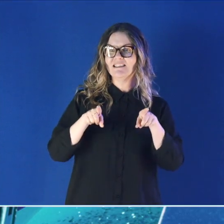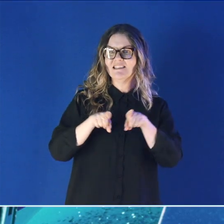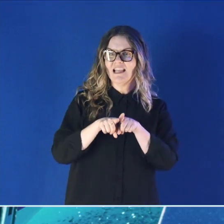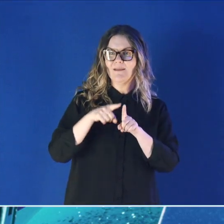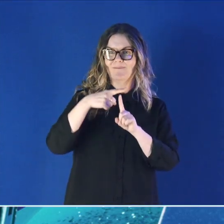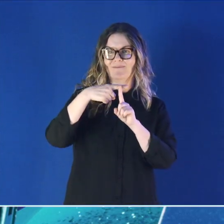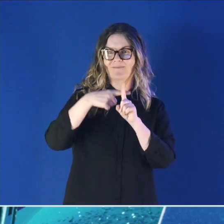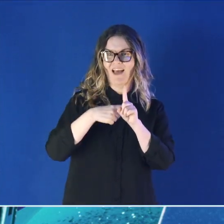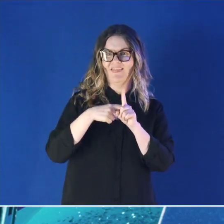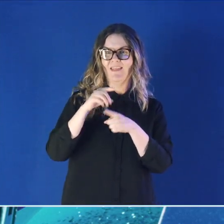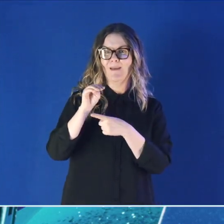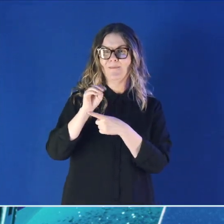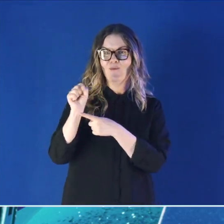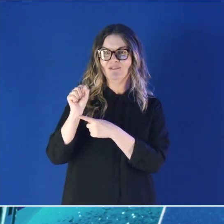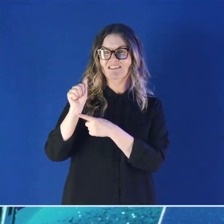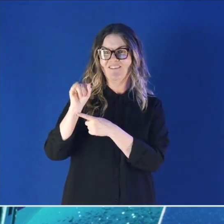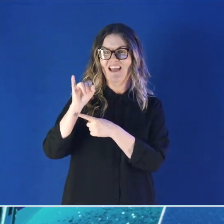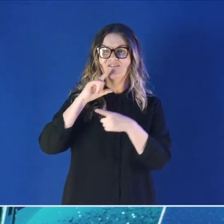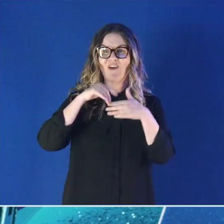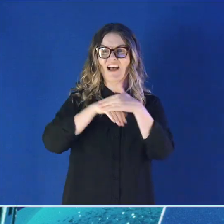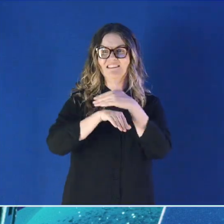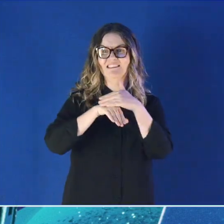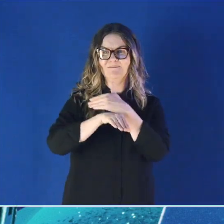And I know some of those folks are here.